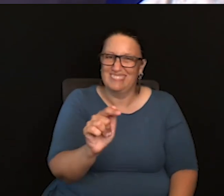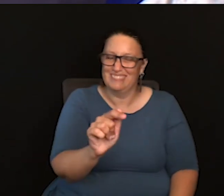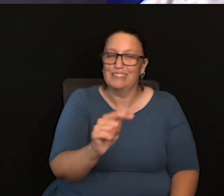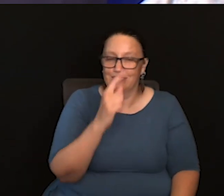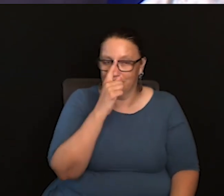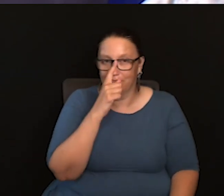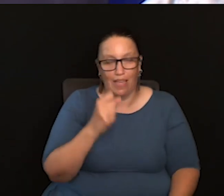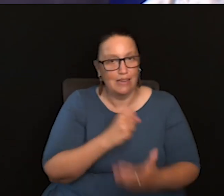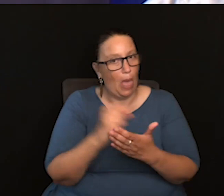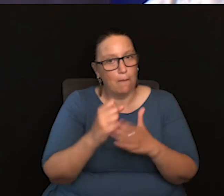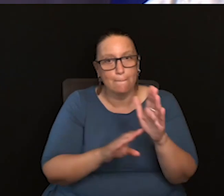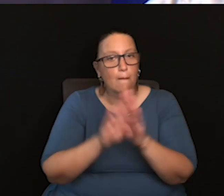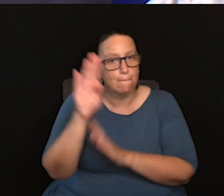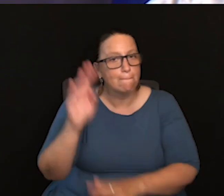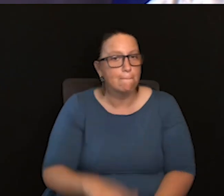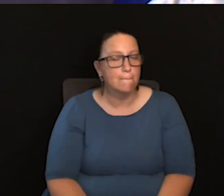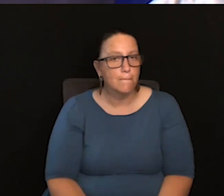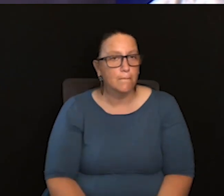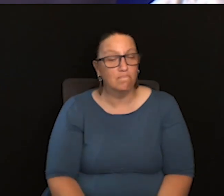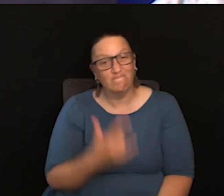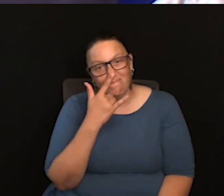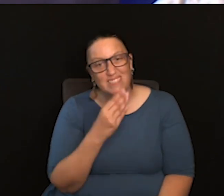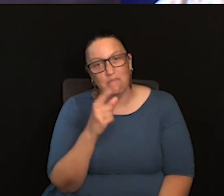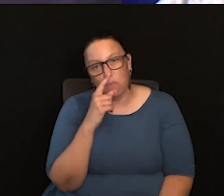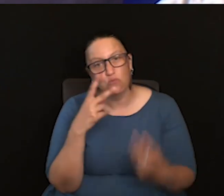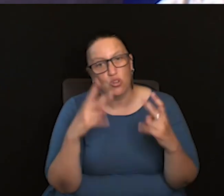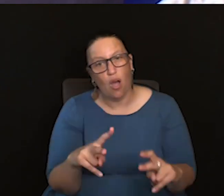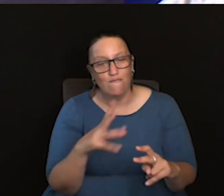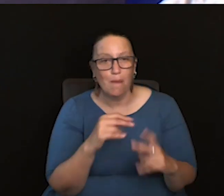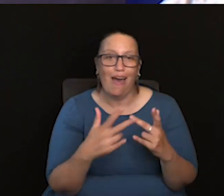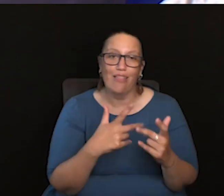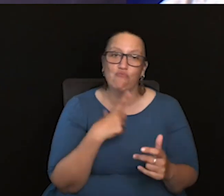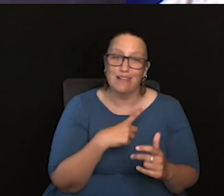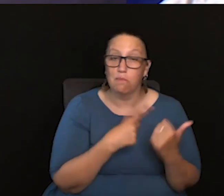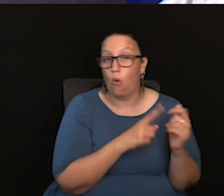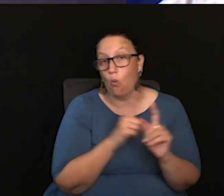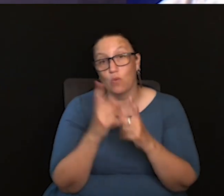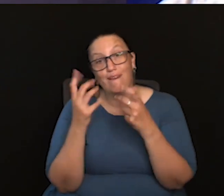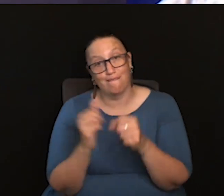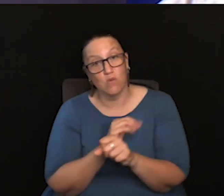However, the impact on the unvaccinated is still very distressing and concerning.